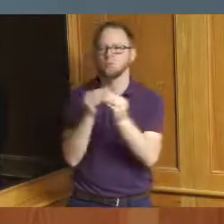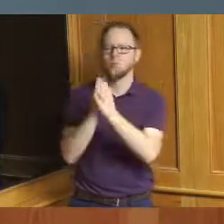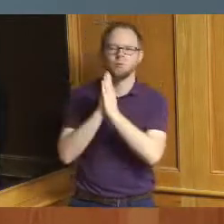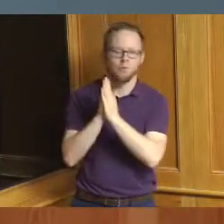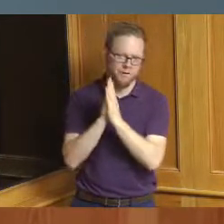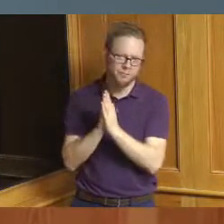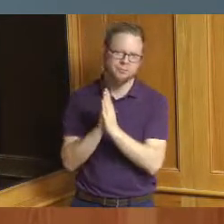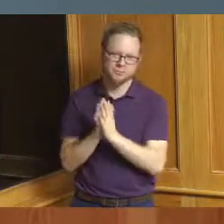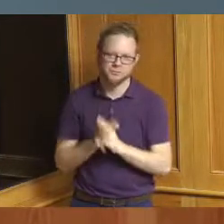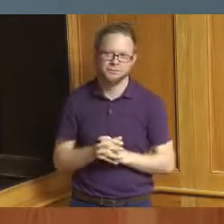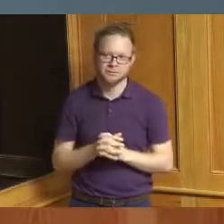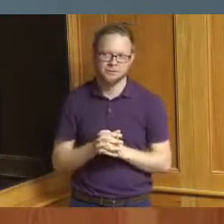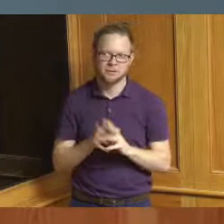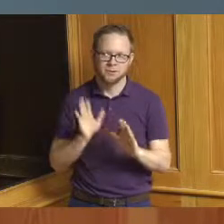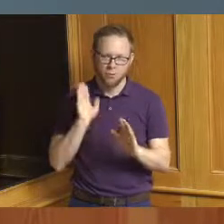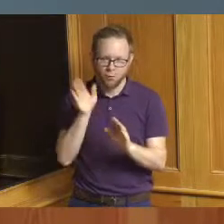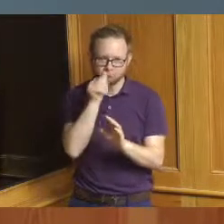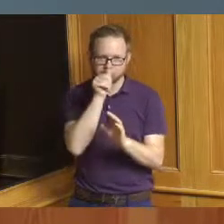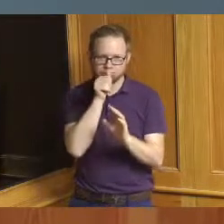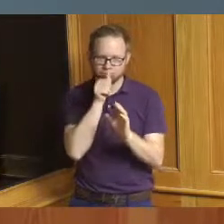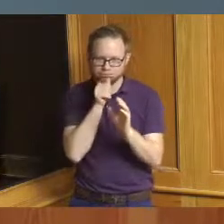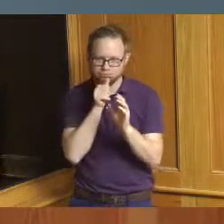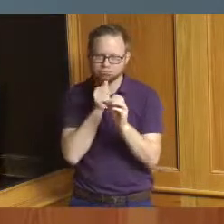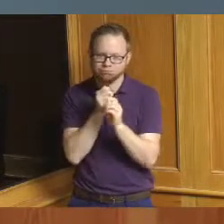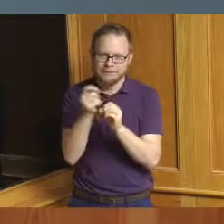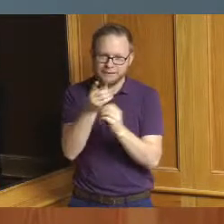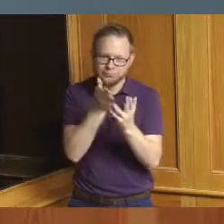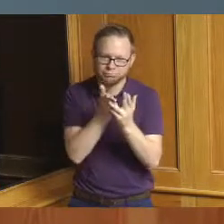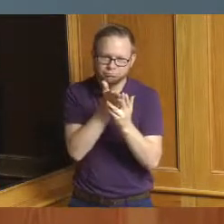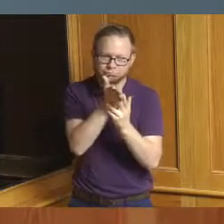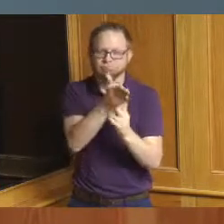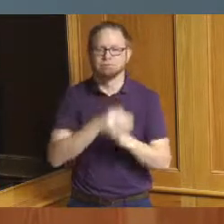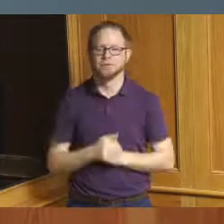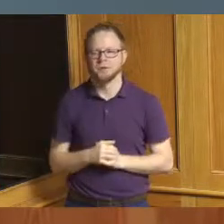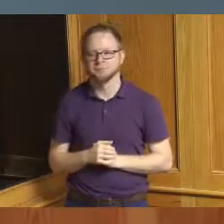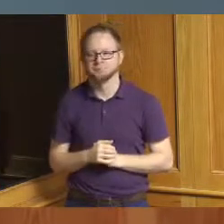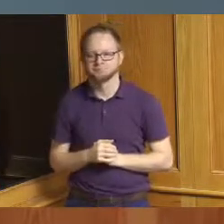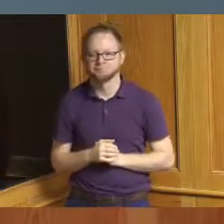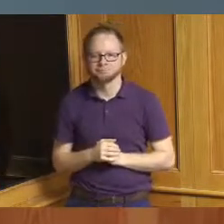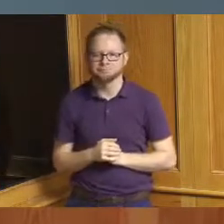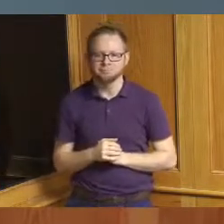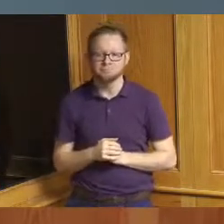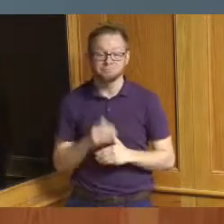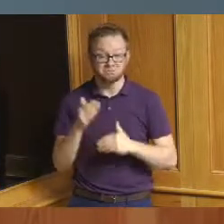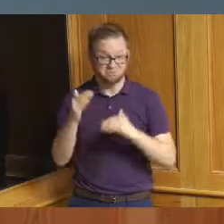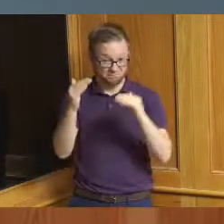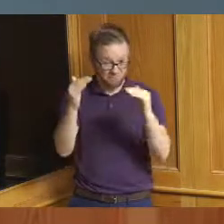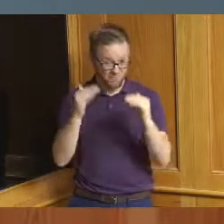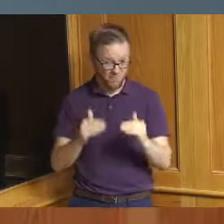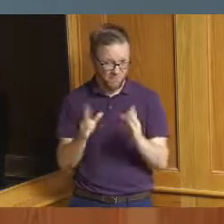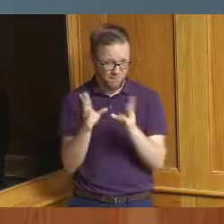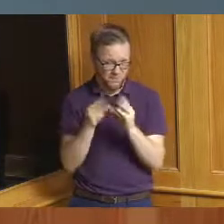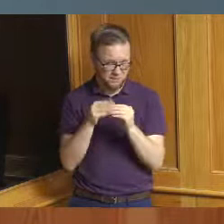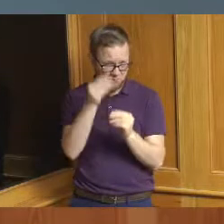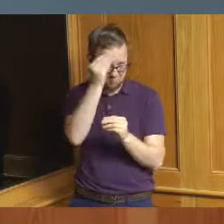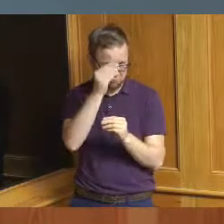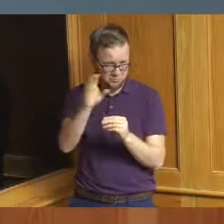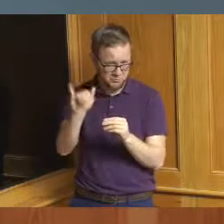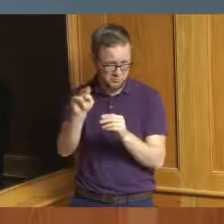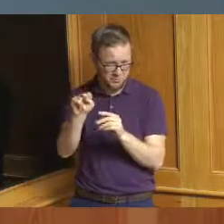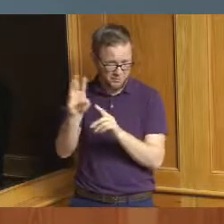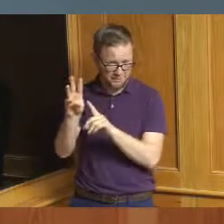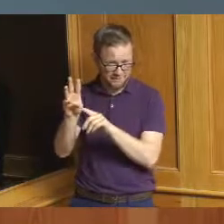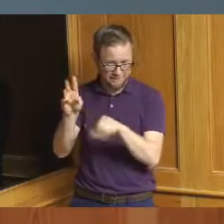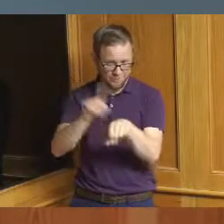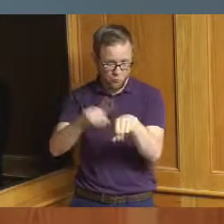us through 2022. as i said our our next meeting will be January the 6th at 1pm which would be our